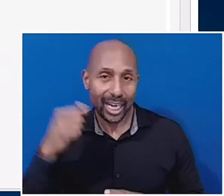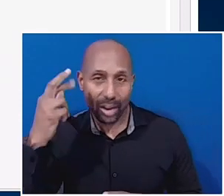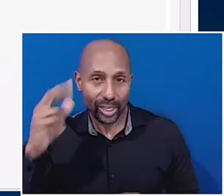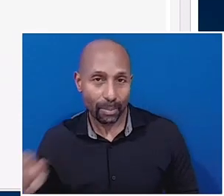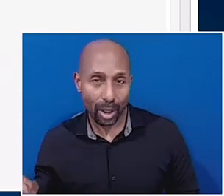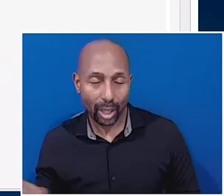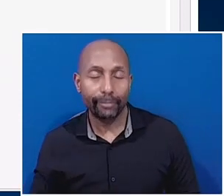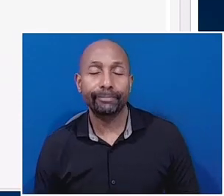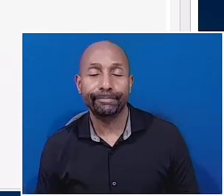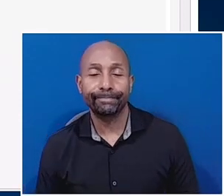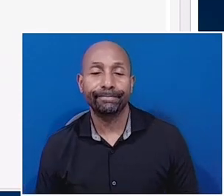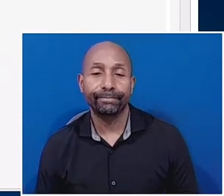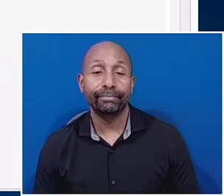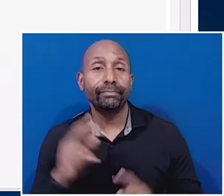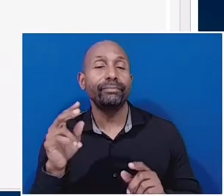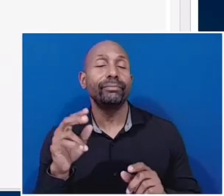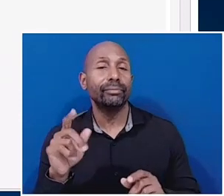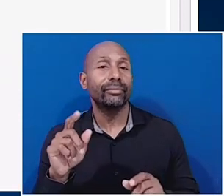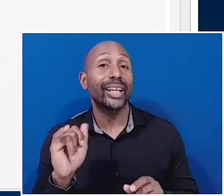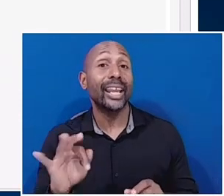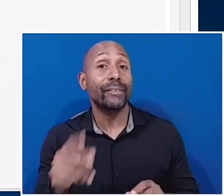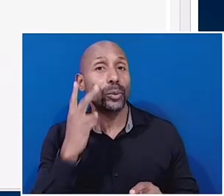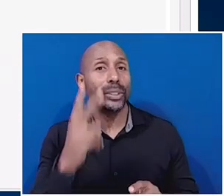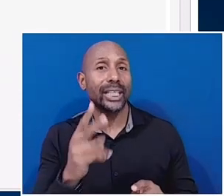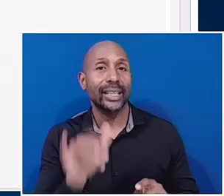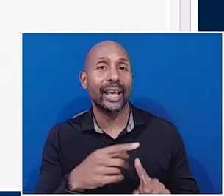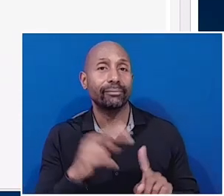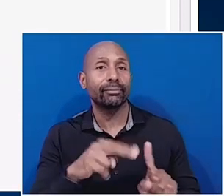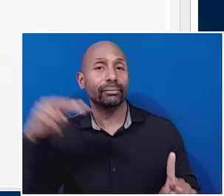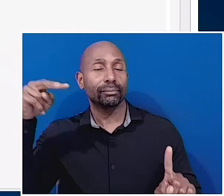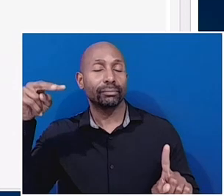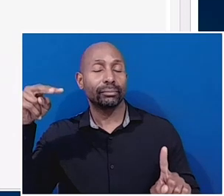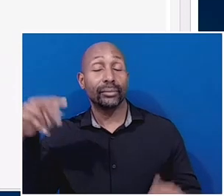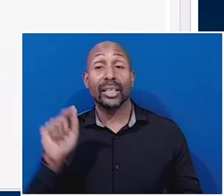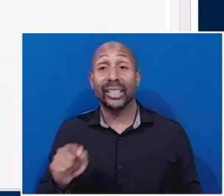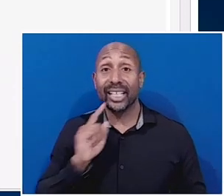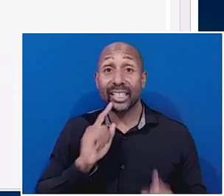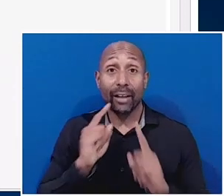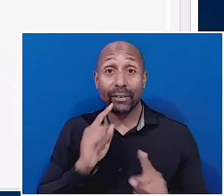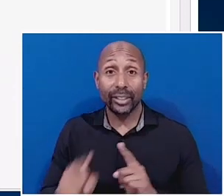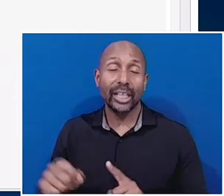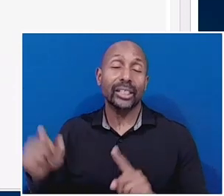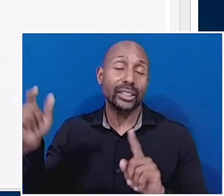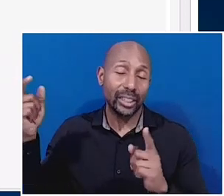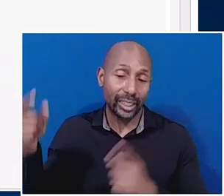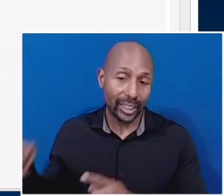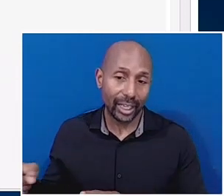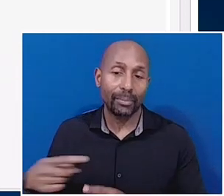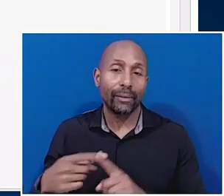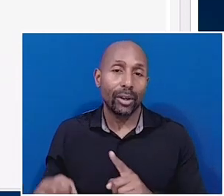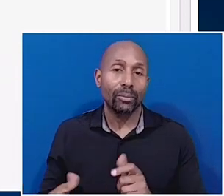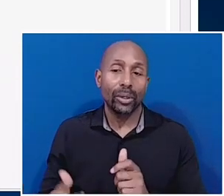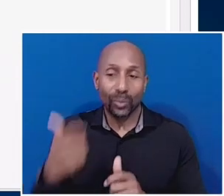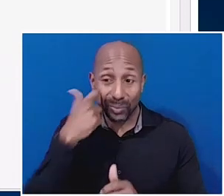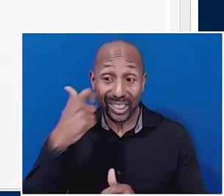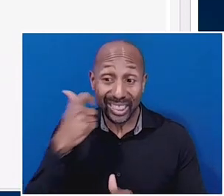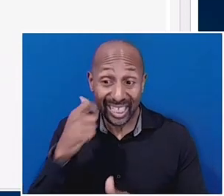conversation is prompted and driven. We've got in our minds recent state laws, but we have to also think about how the